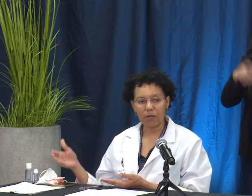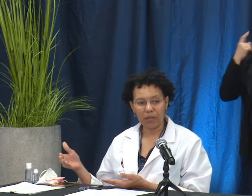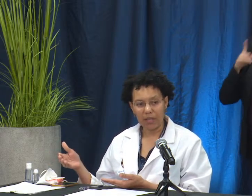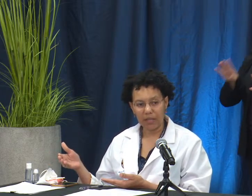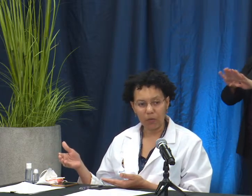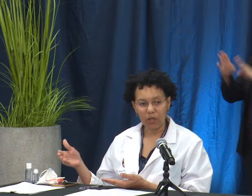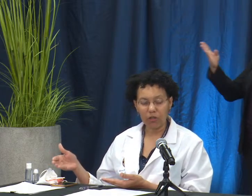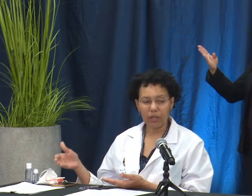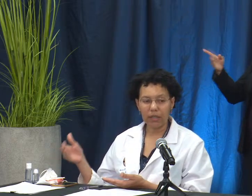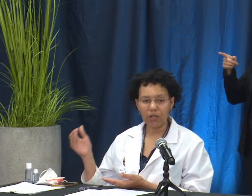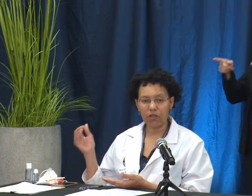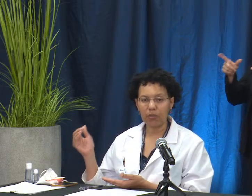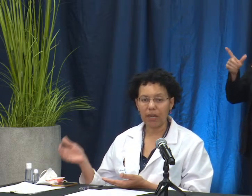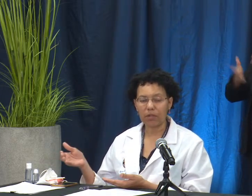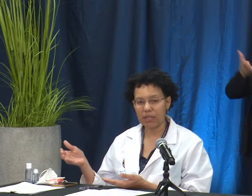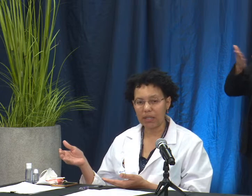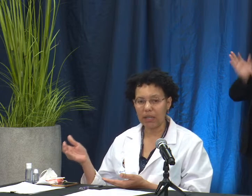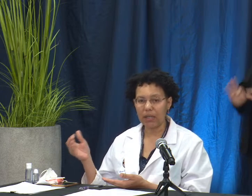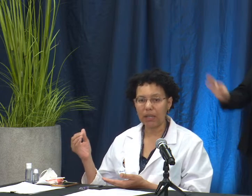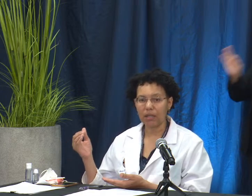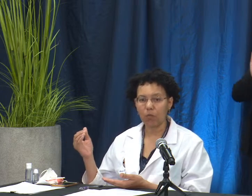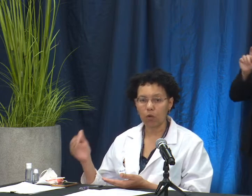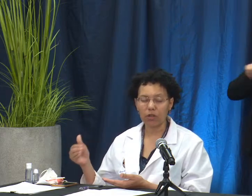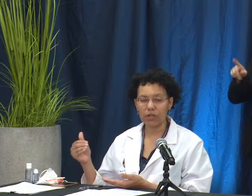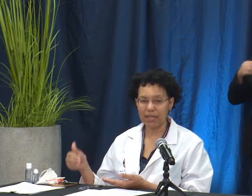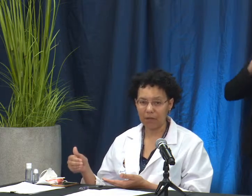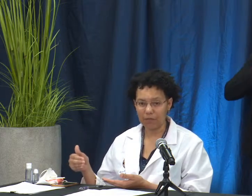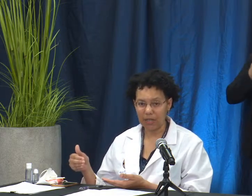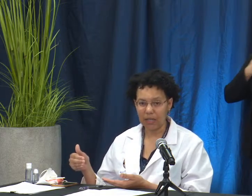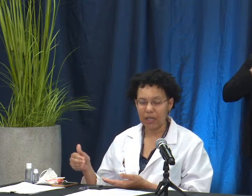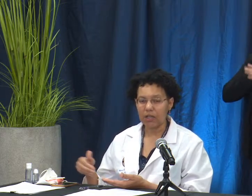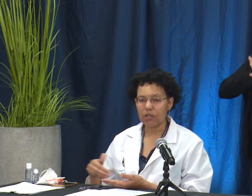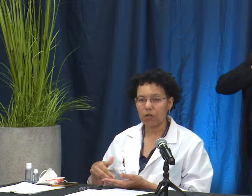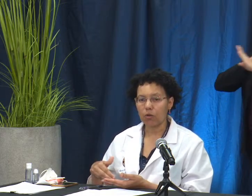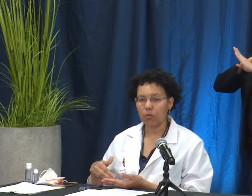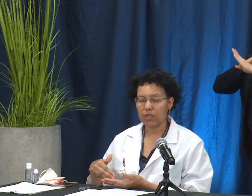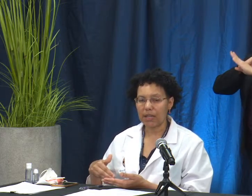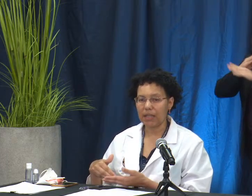everything that we could to guarantee worker safety. So we're saying that